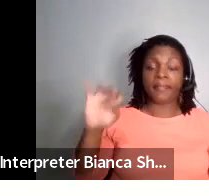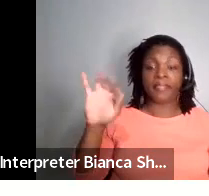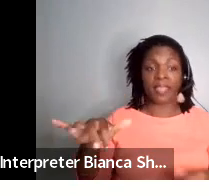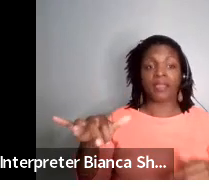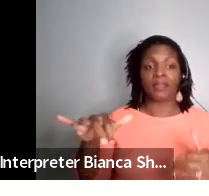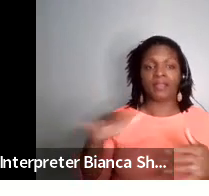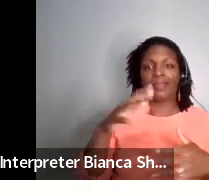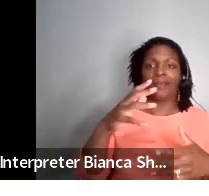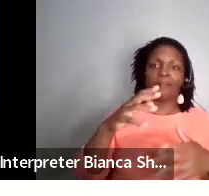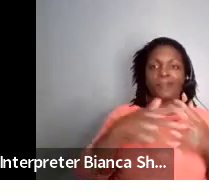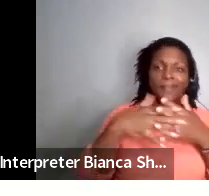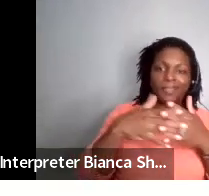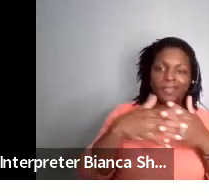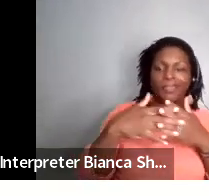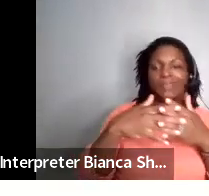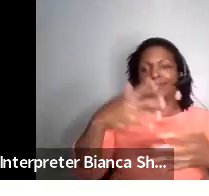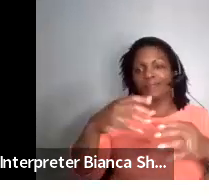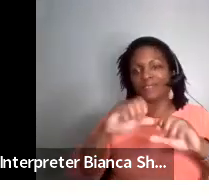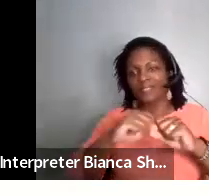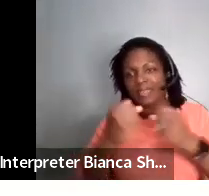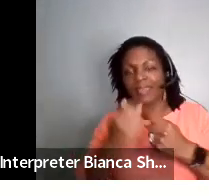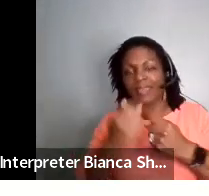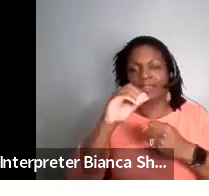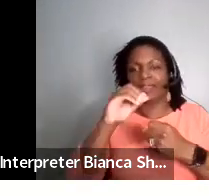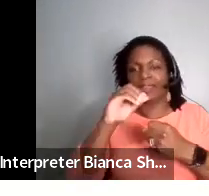The American Society of Addiction medicine and the levels of care.